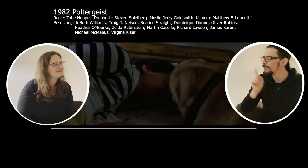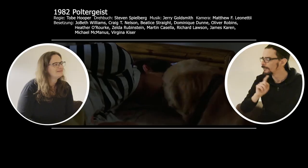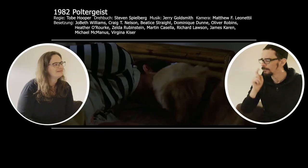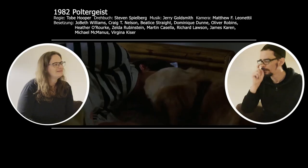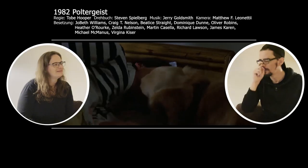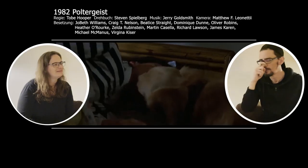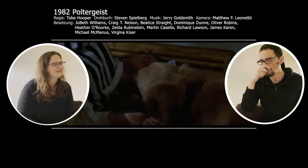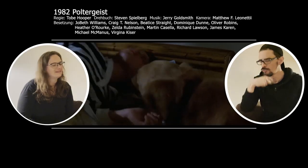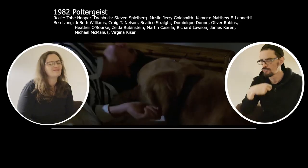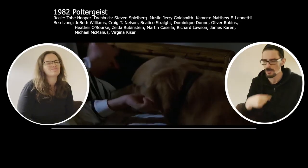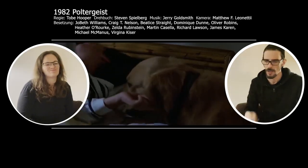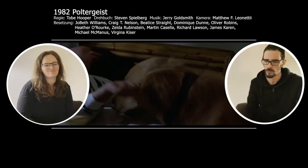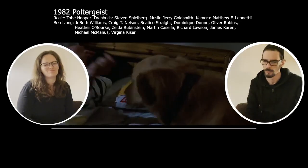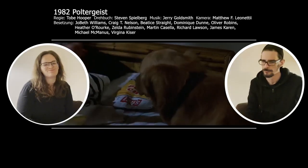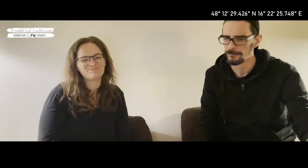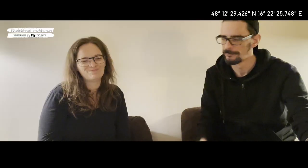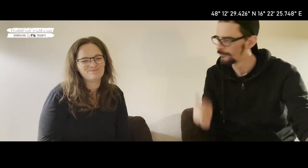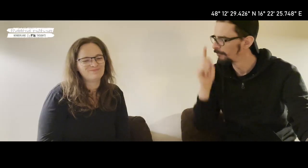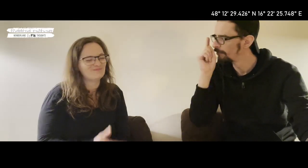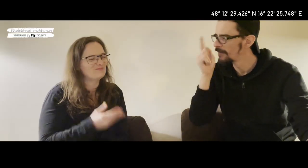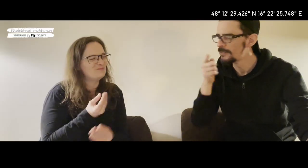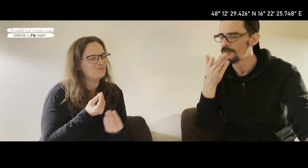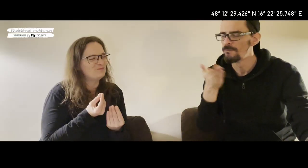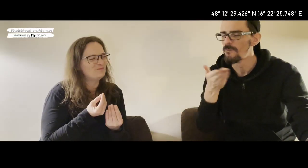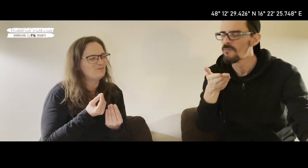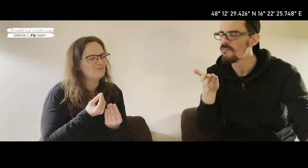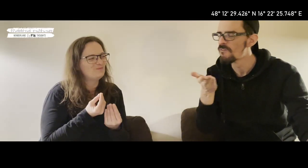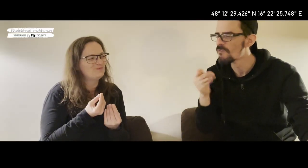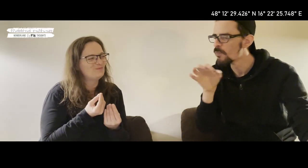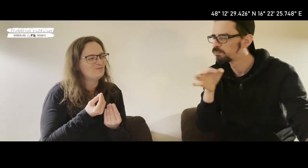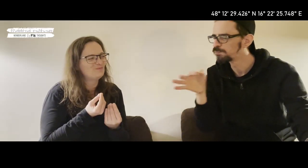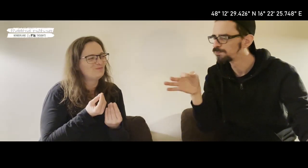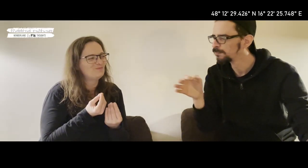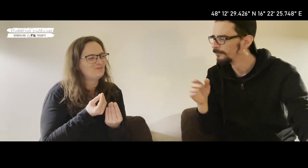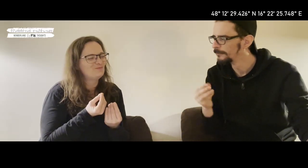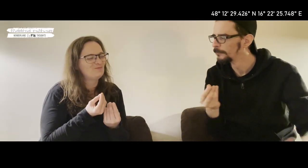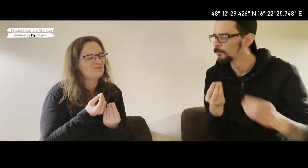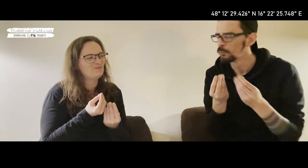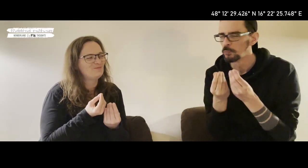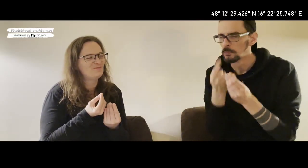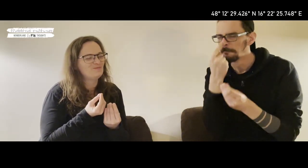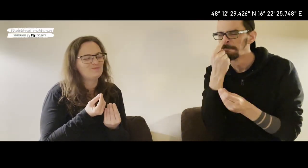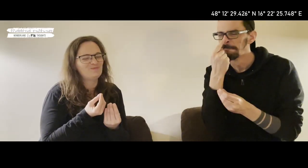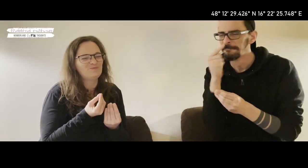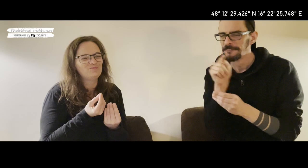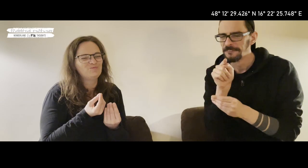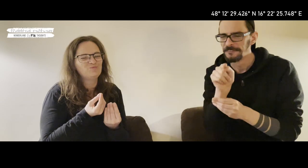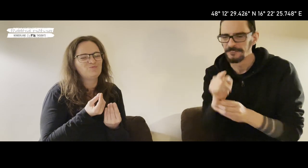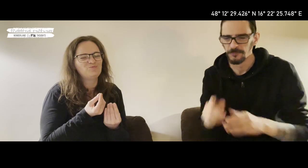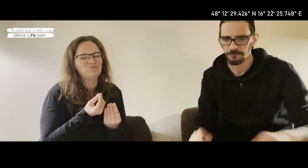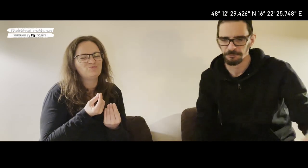Animals are really smart. - Mhm. Yes, they know exactly where to find them and act purely instinctively.